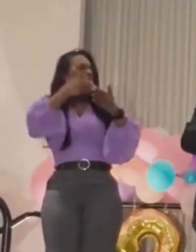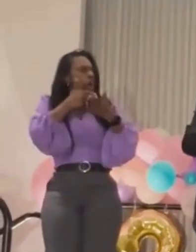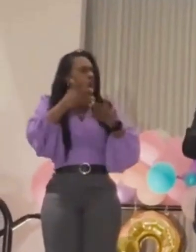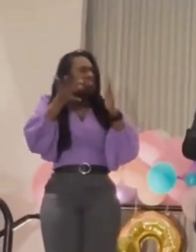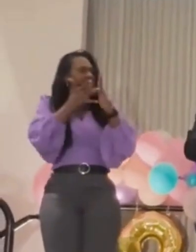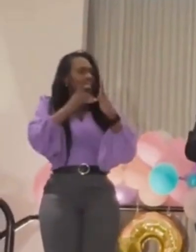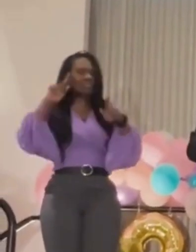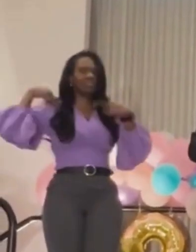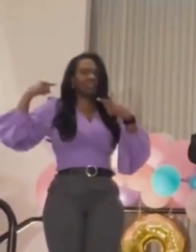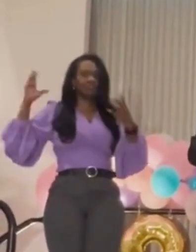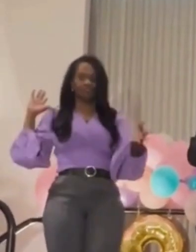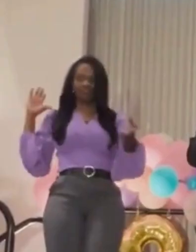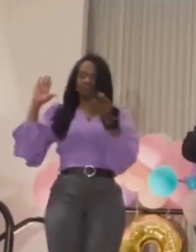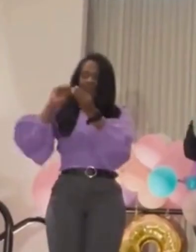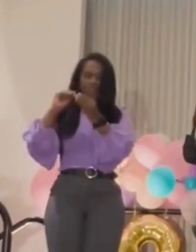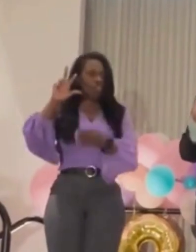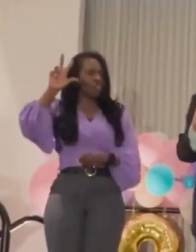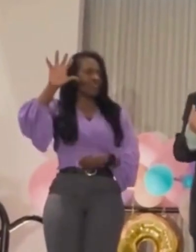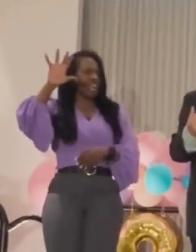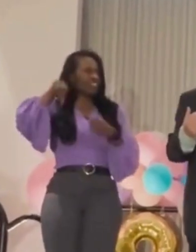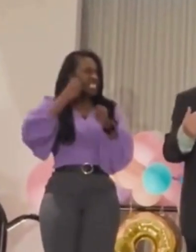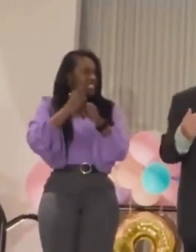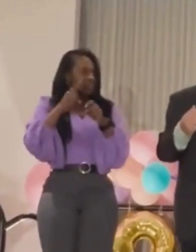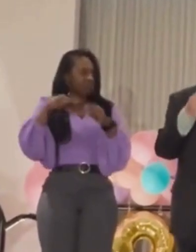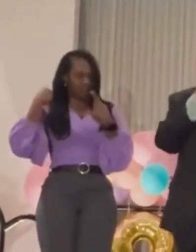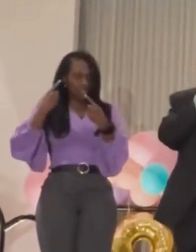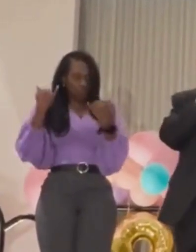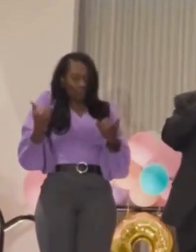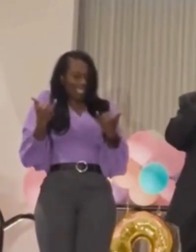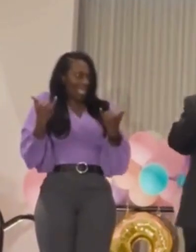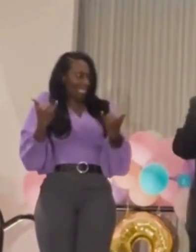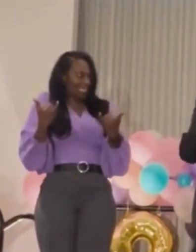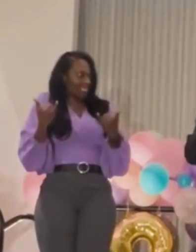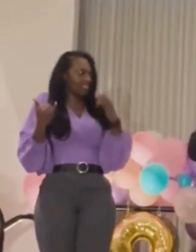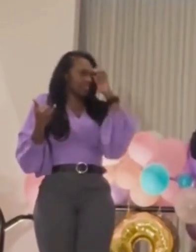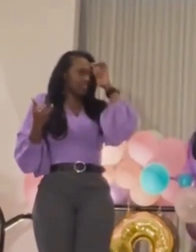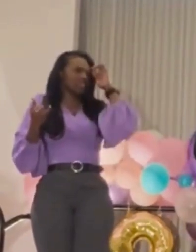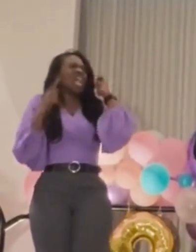at 35 years since today. and look at